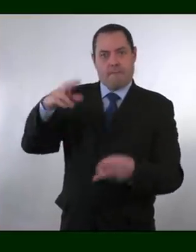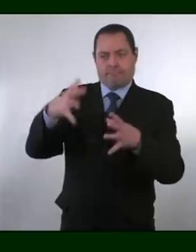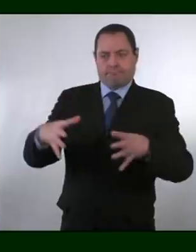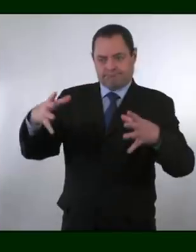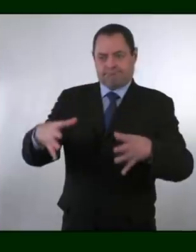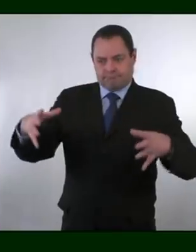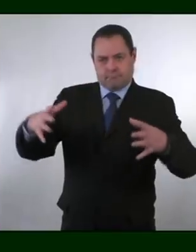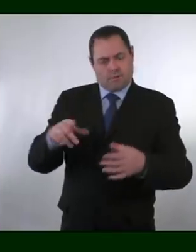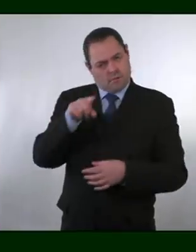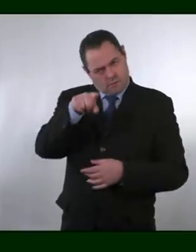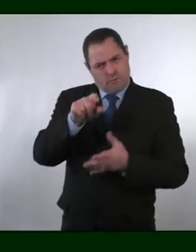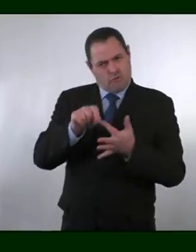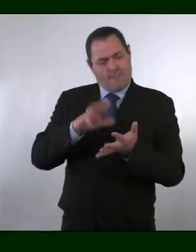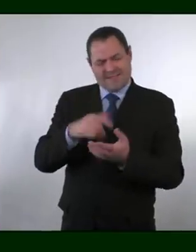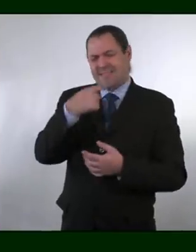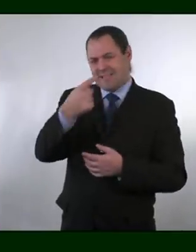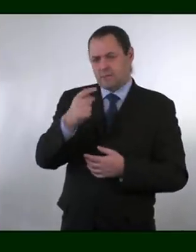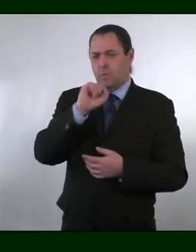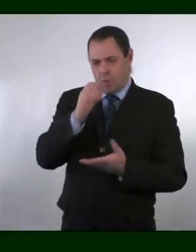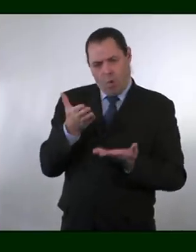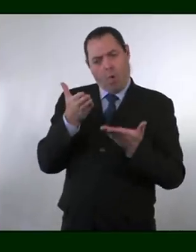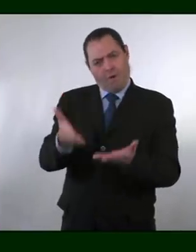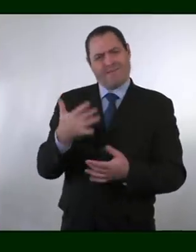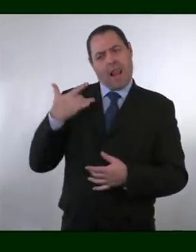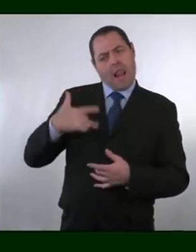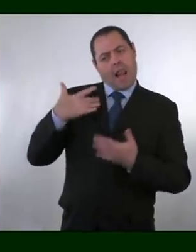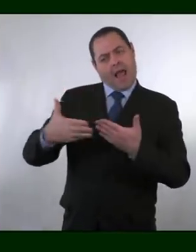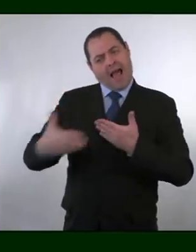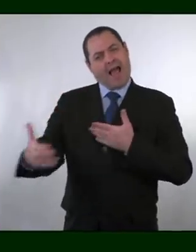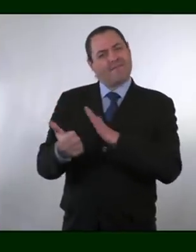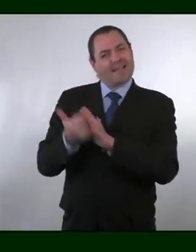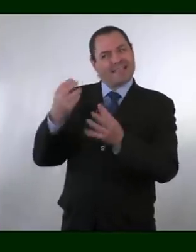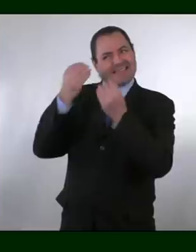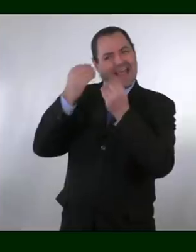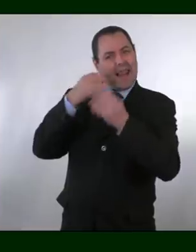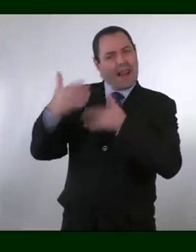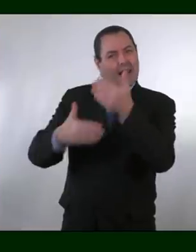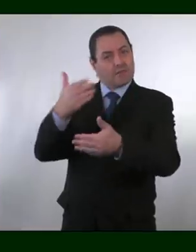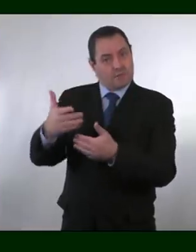commitment to offer a lifetime skills guarantee to help people to train and retrain at any stage